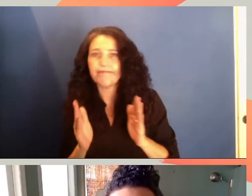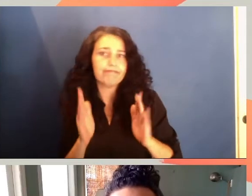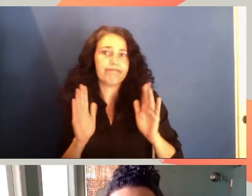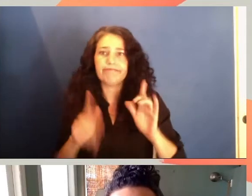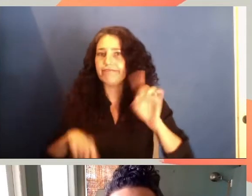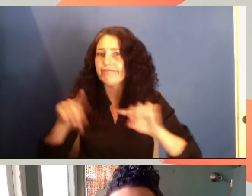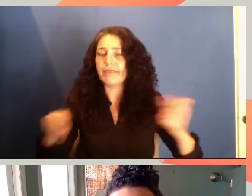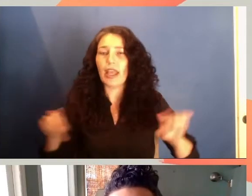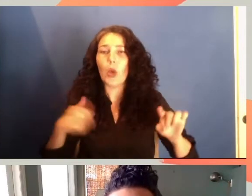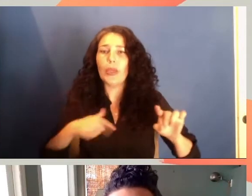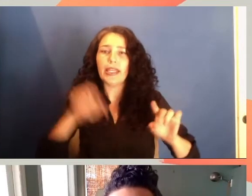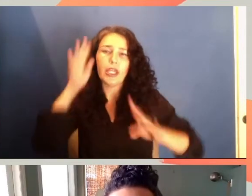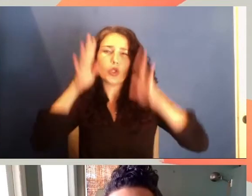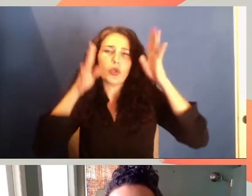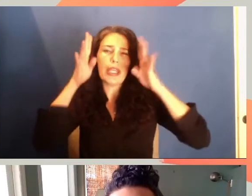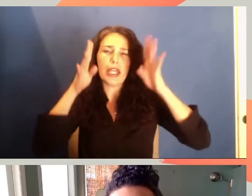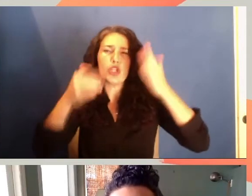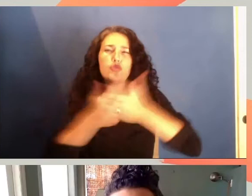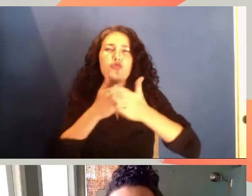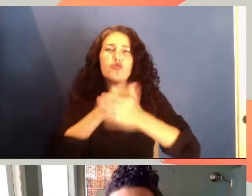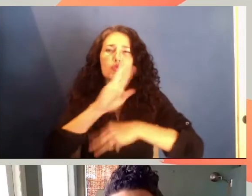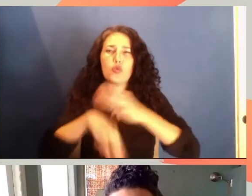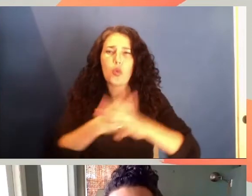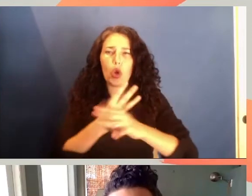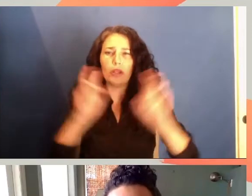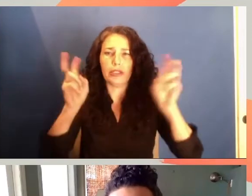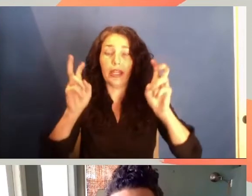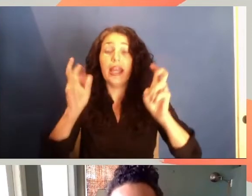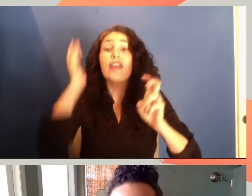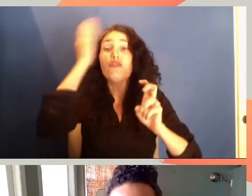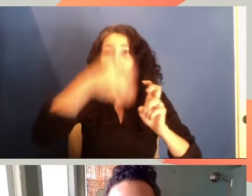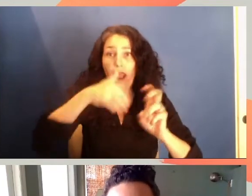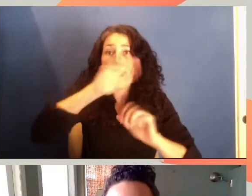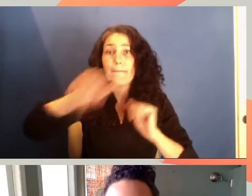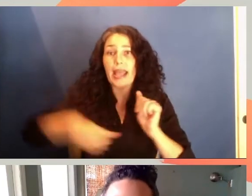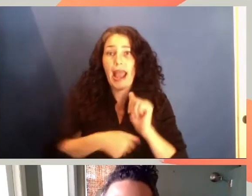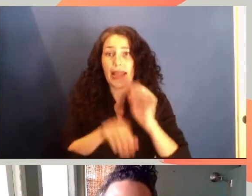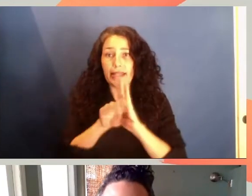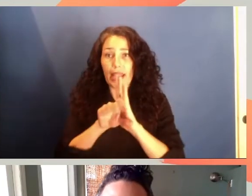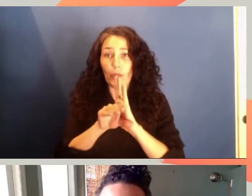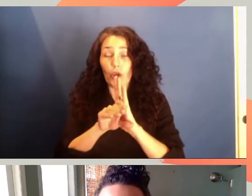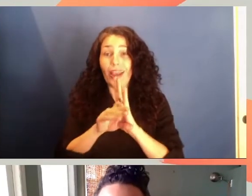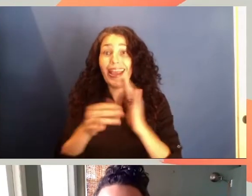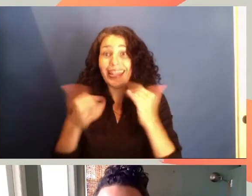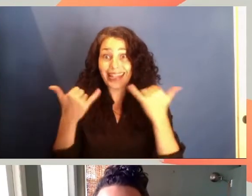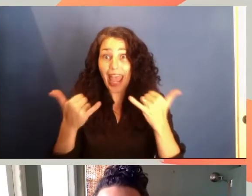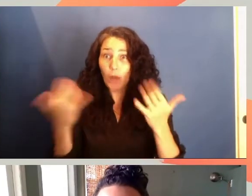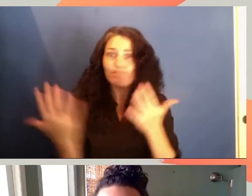in front of, and behind the camera. And the time to do that is right now, not only for trans people, but for people with disabilities,